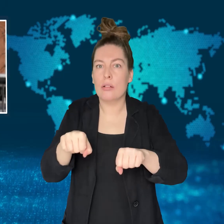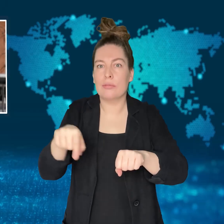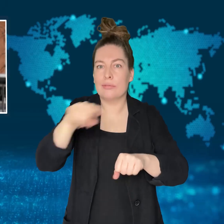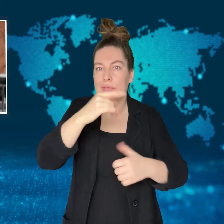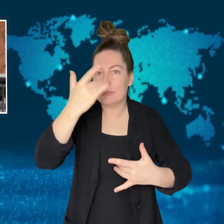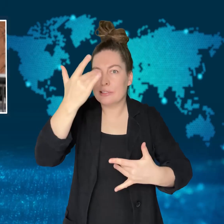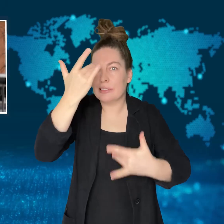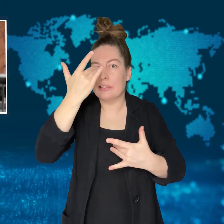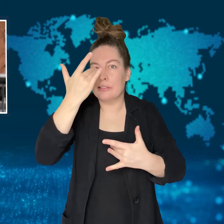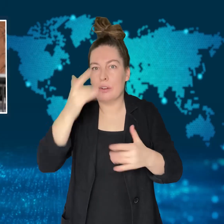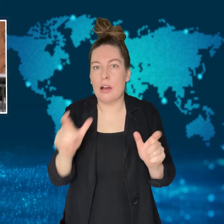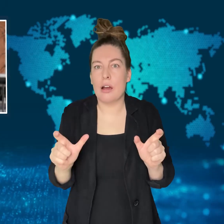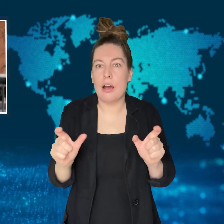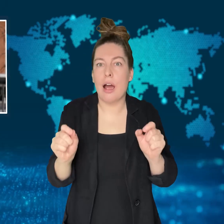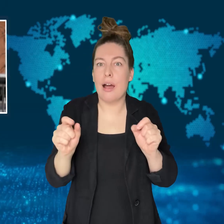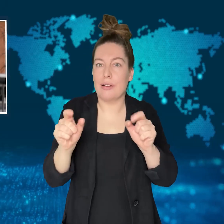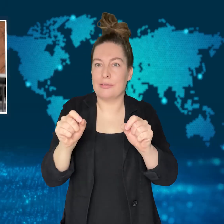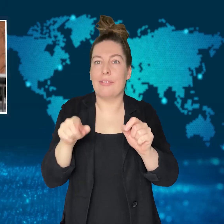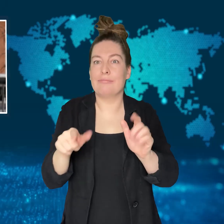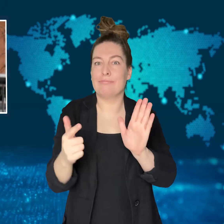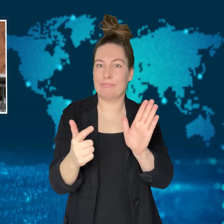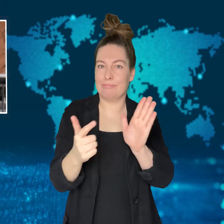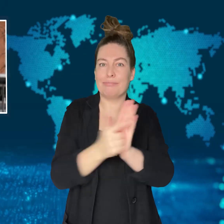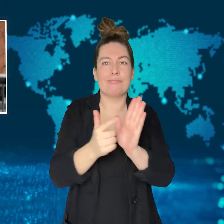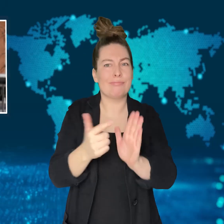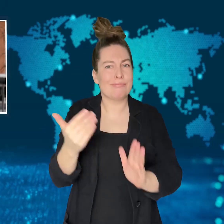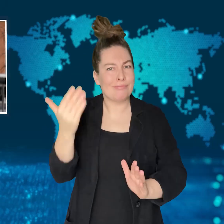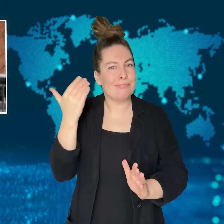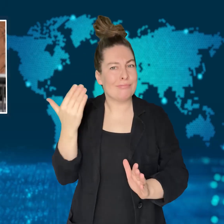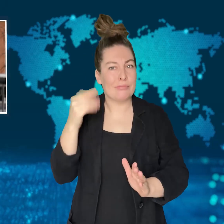The dye is known as erythrosine, or FD&C Red No. 3.